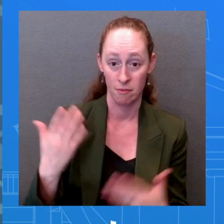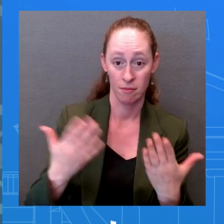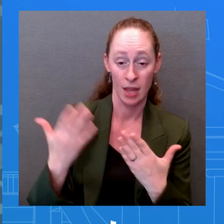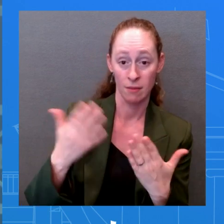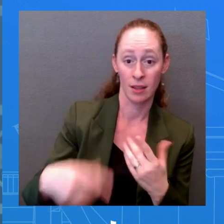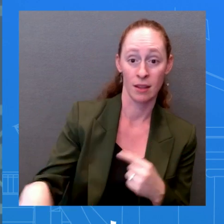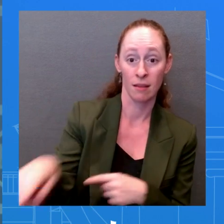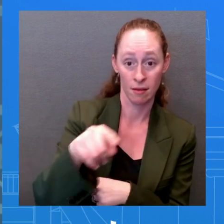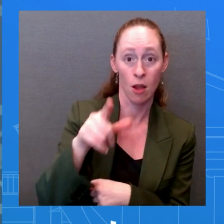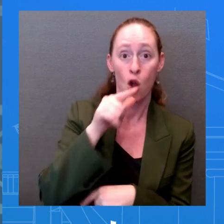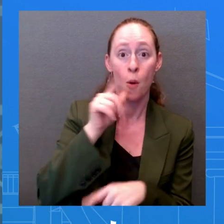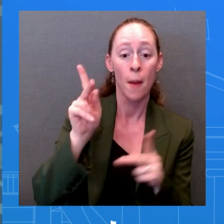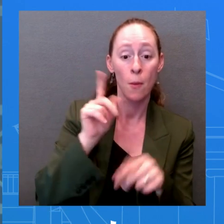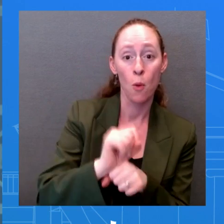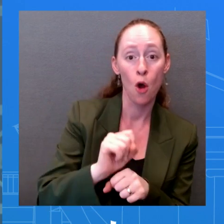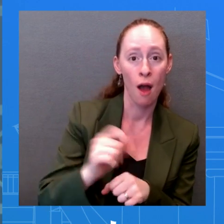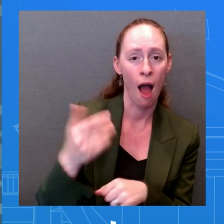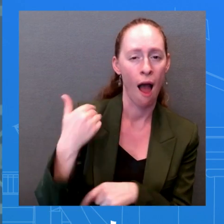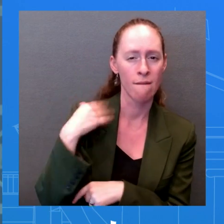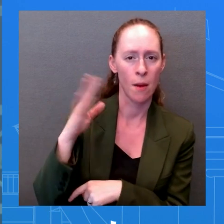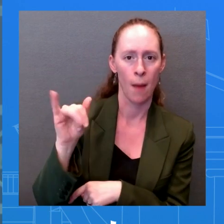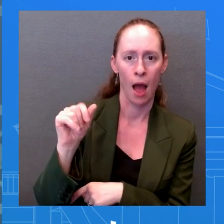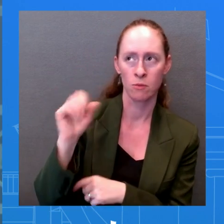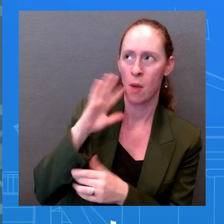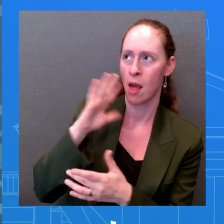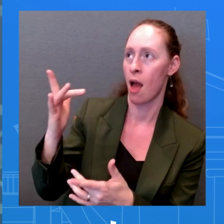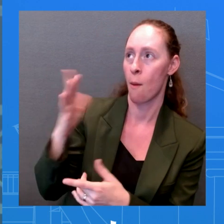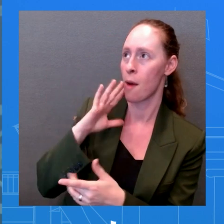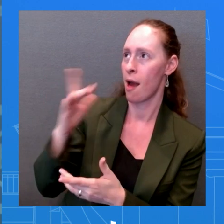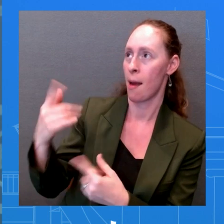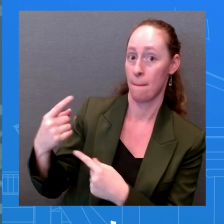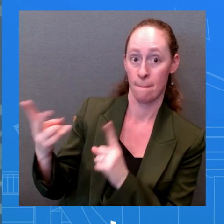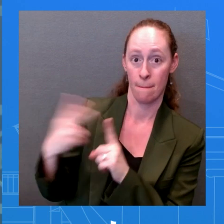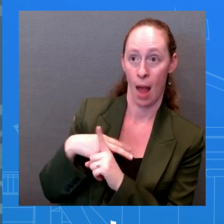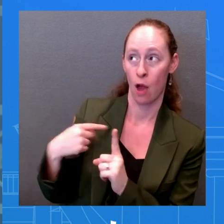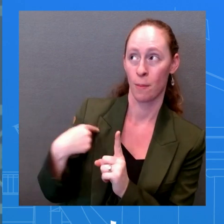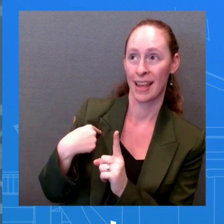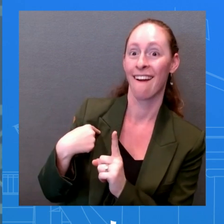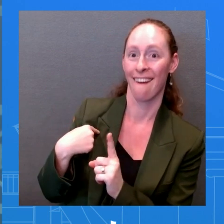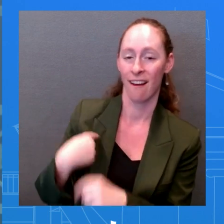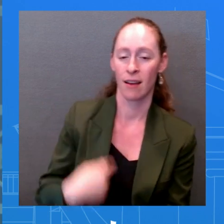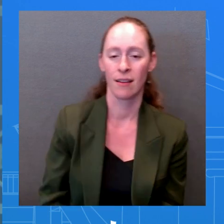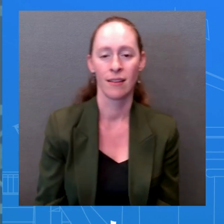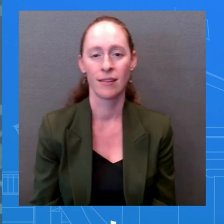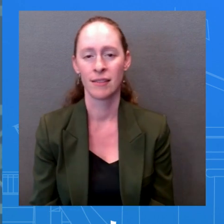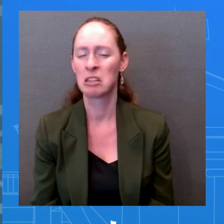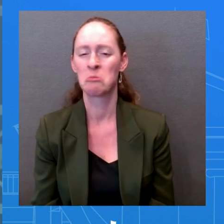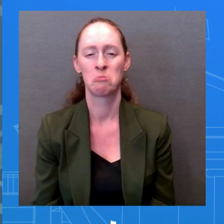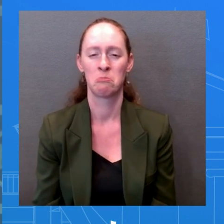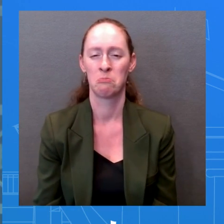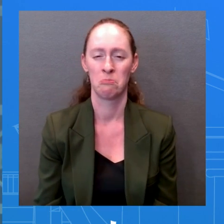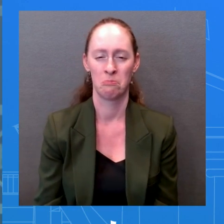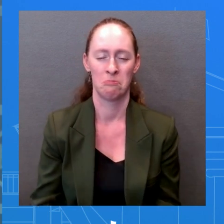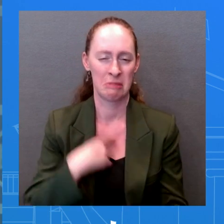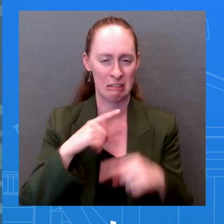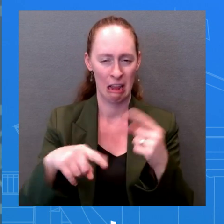to a letter I haven't seen. What I can tell you is the facts and how this is going to give some breathing room to -- just imagine --